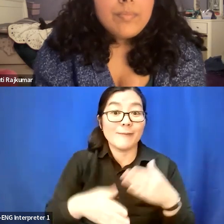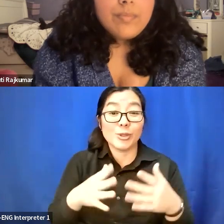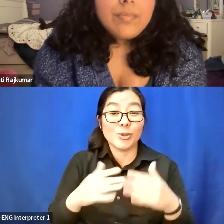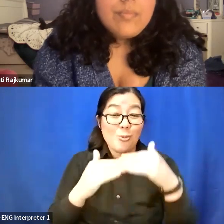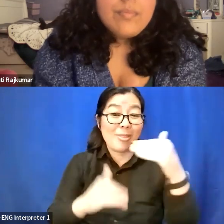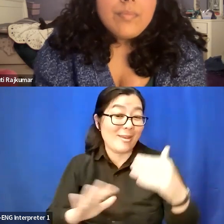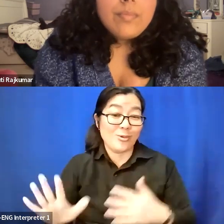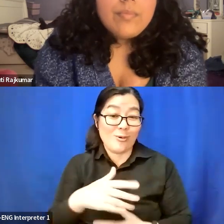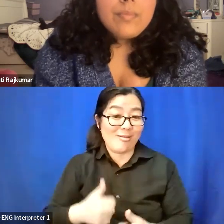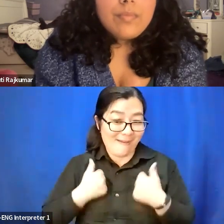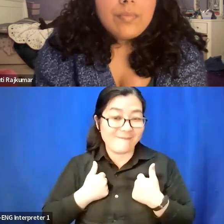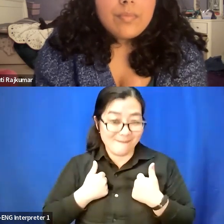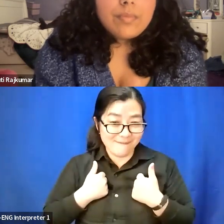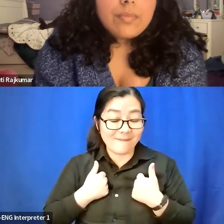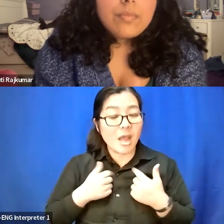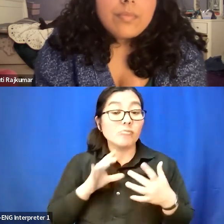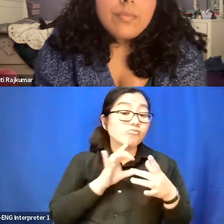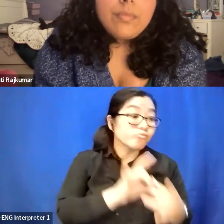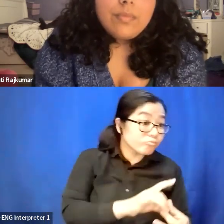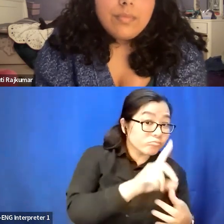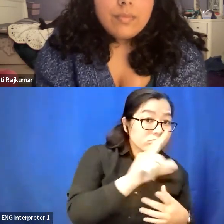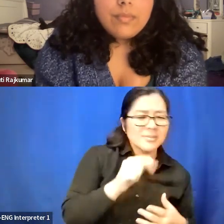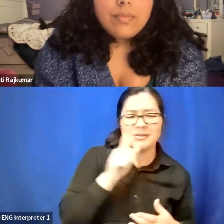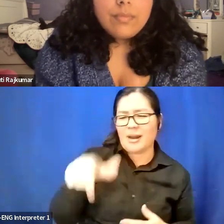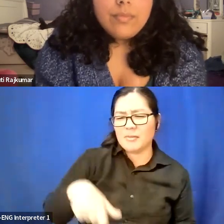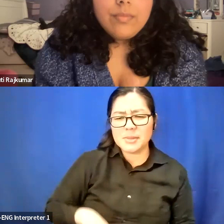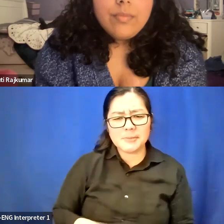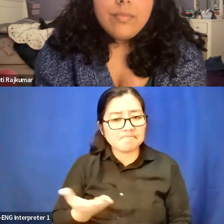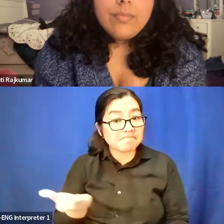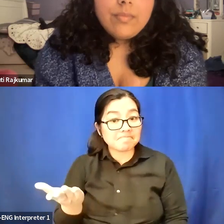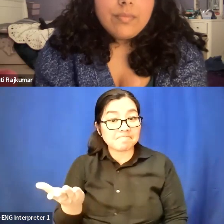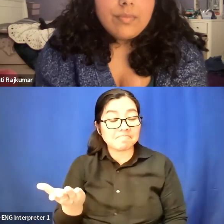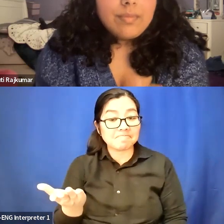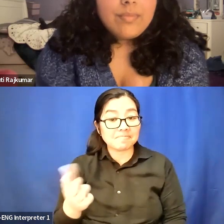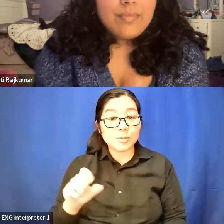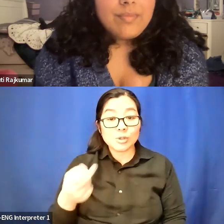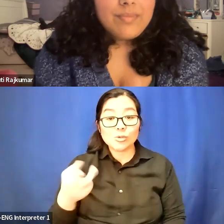and this can be related to disability, but it doesn't have to be. So, with that, Shruti?